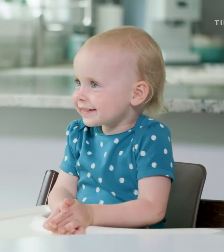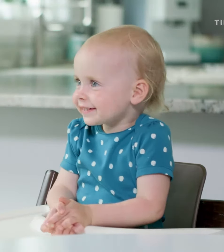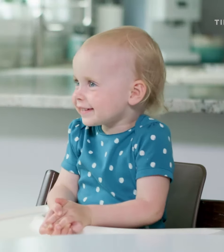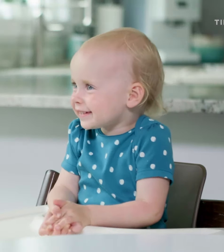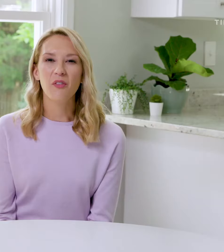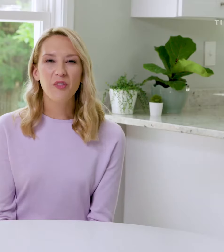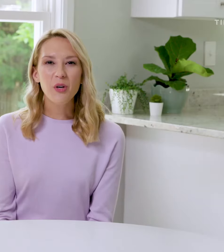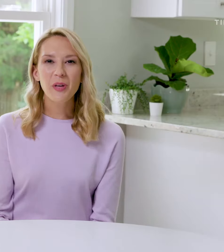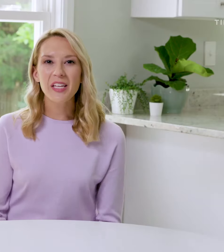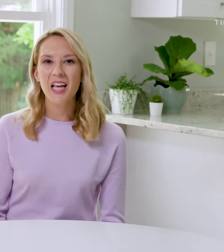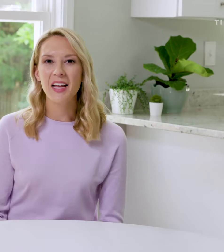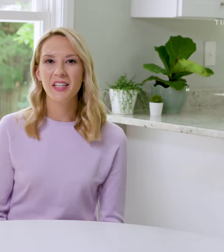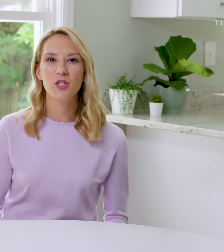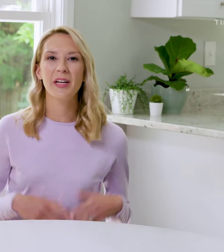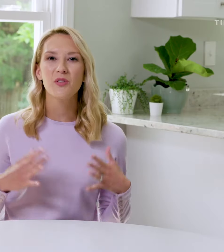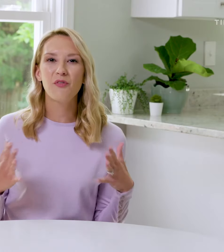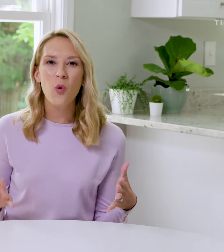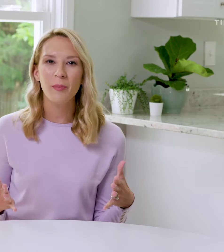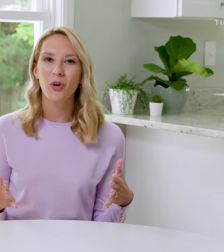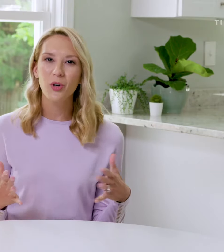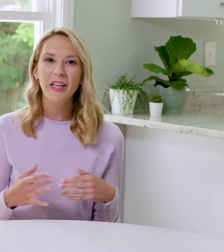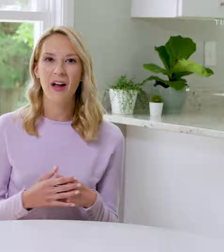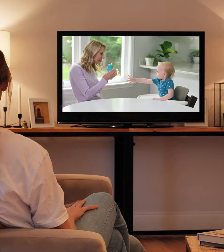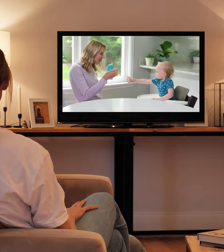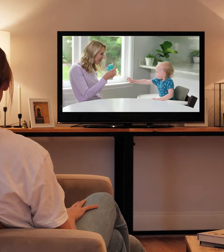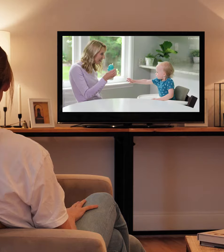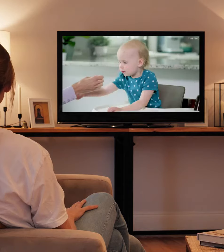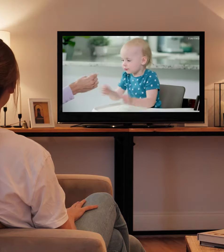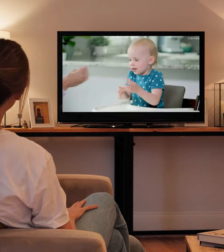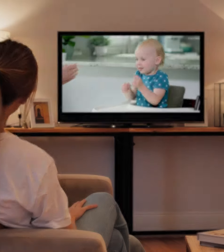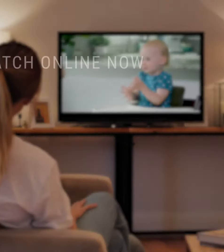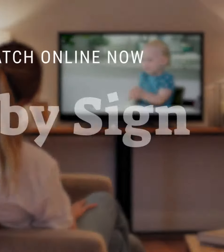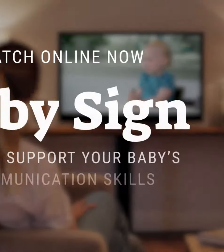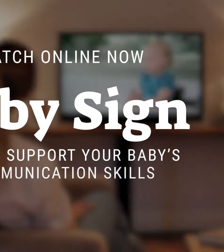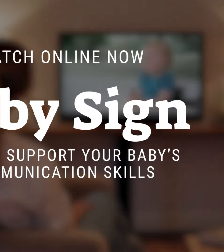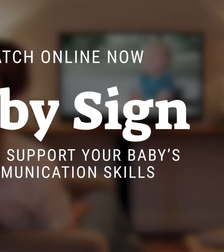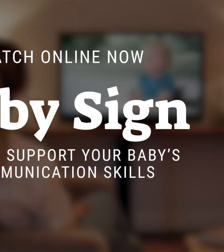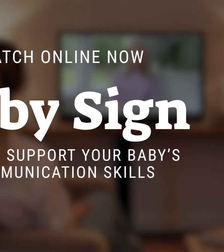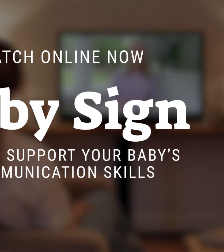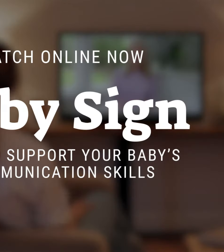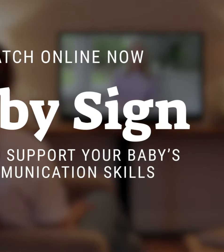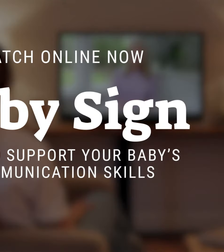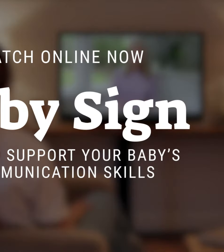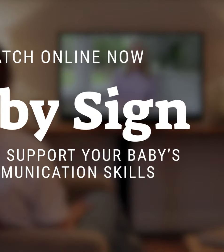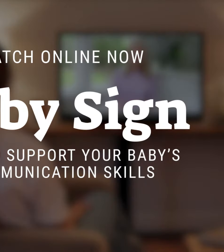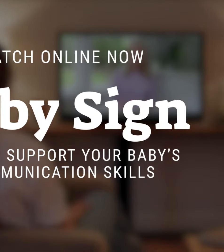Even just a few key signs can transform your early interactions with your baby. Now let's get started.